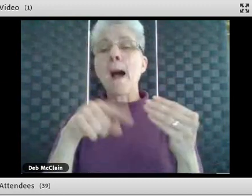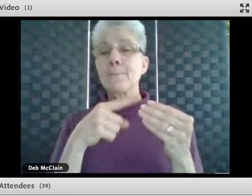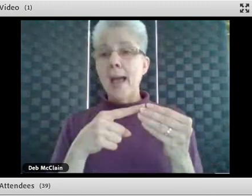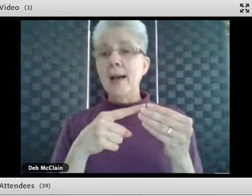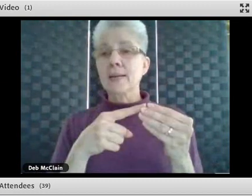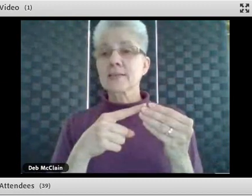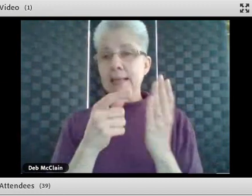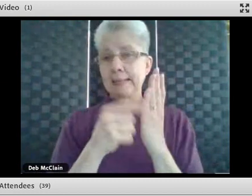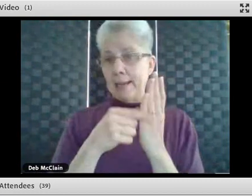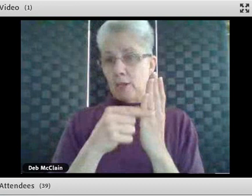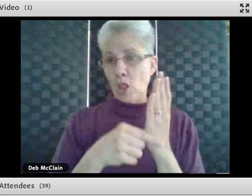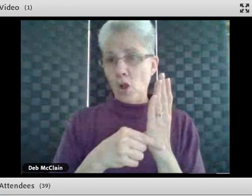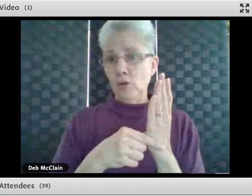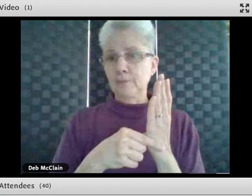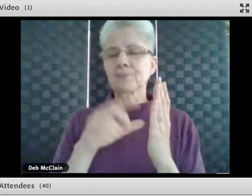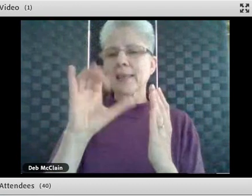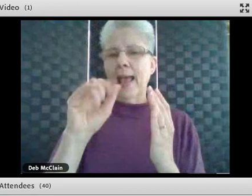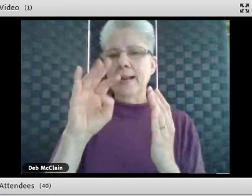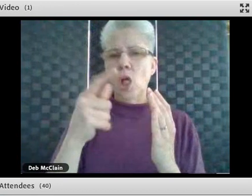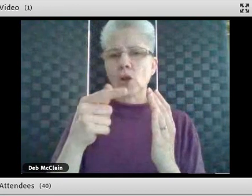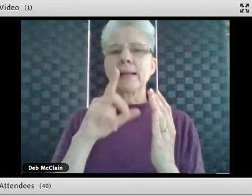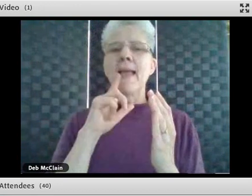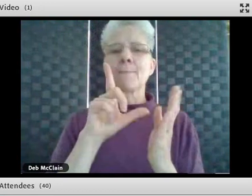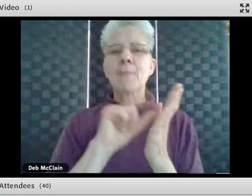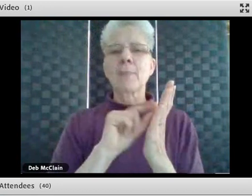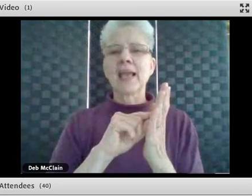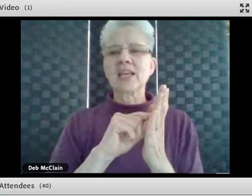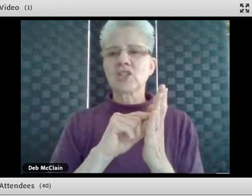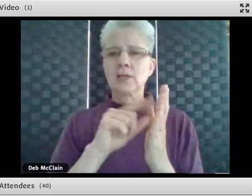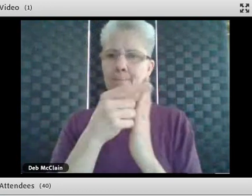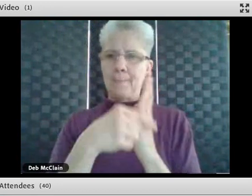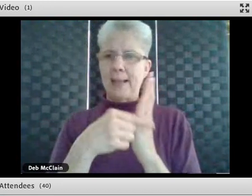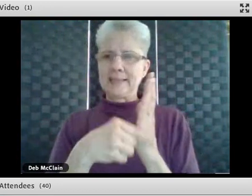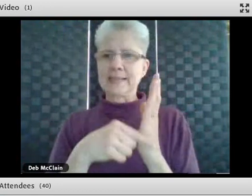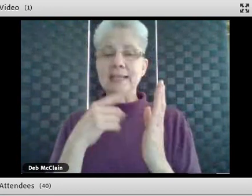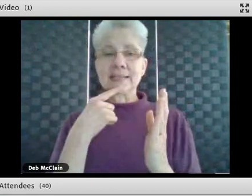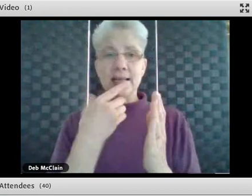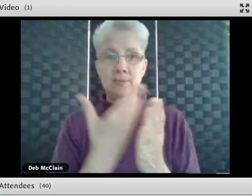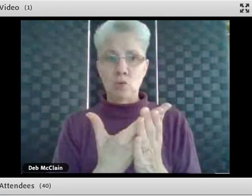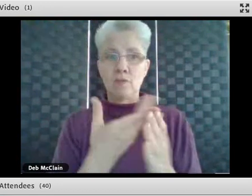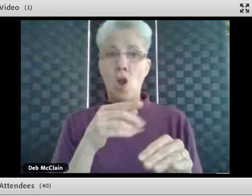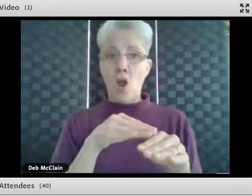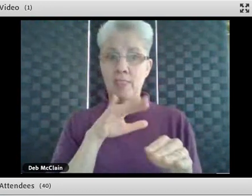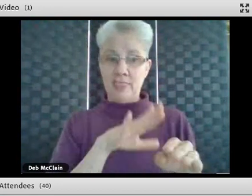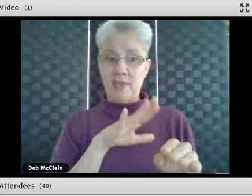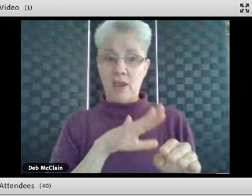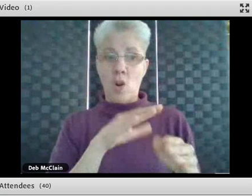it's published in 2015 -- that proved, at least with their -- what they were working with,